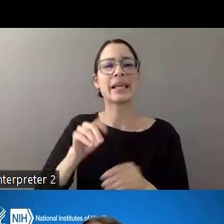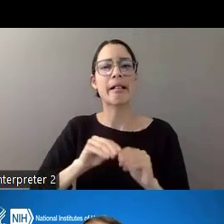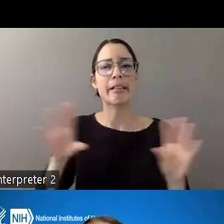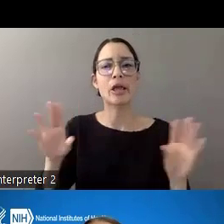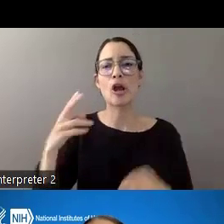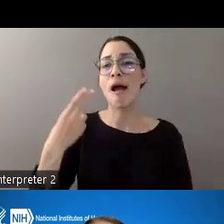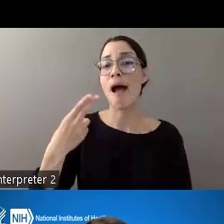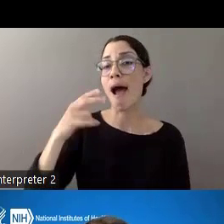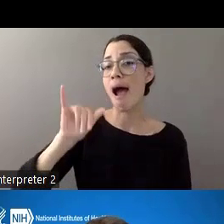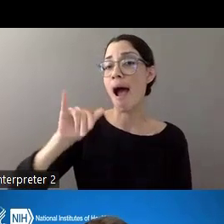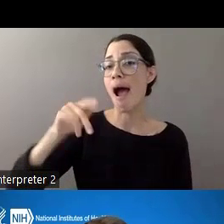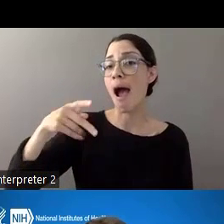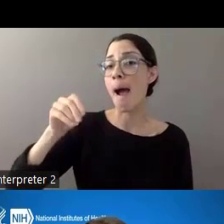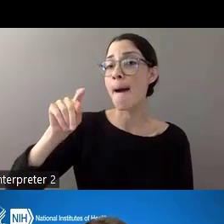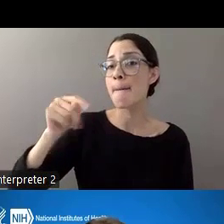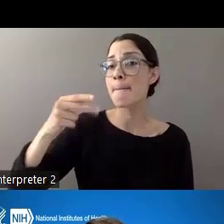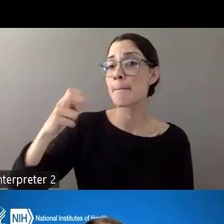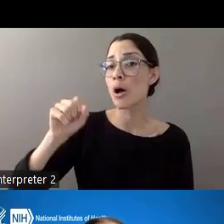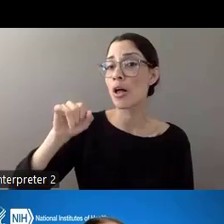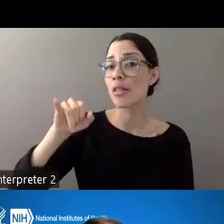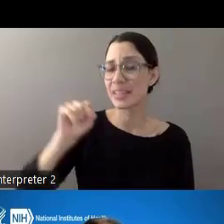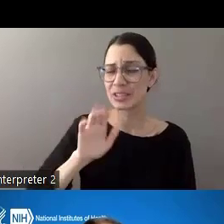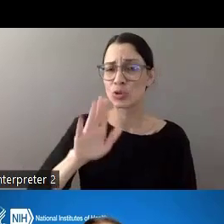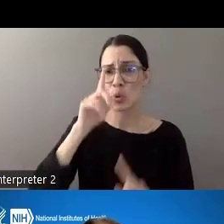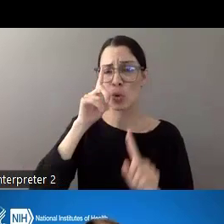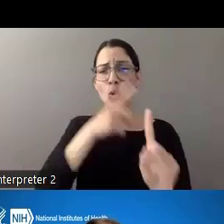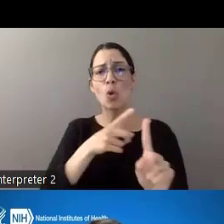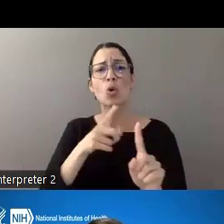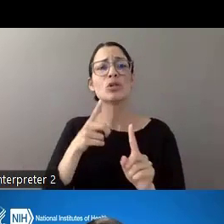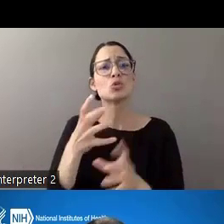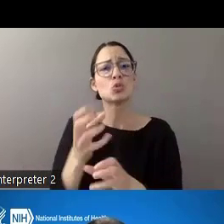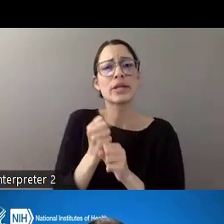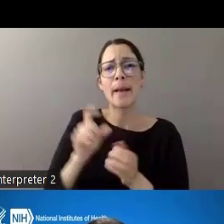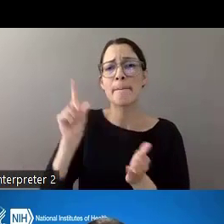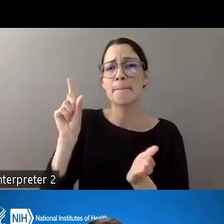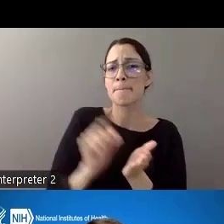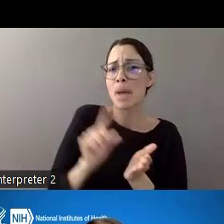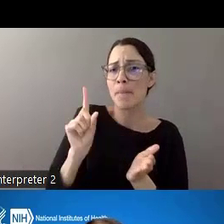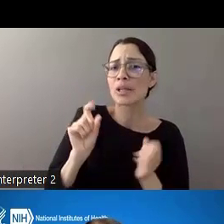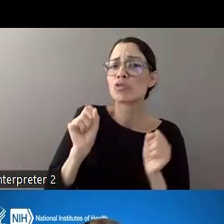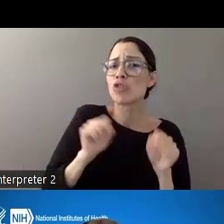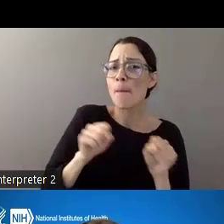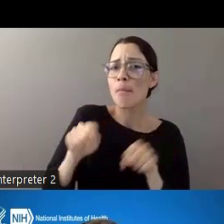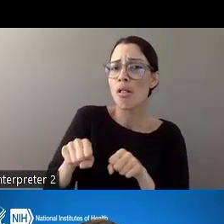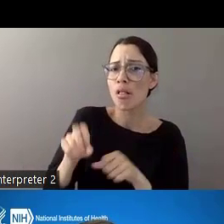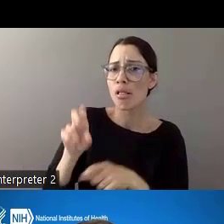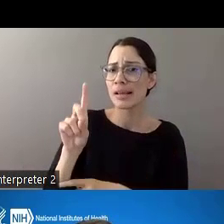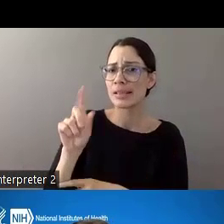Your goal is is to get publishable data and to publish with your students. You want to make the plan feasible